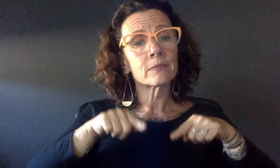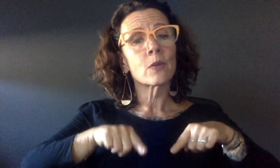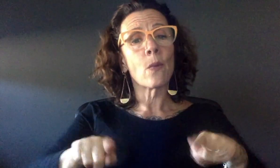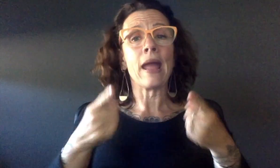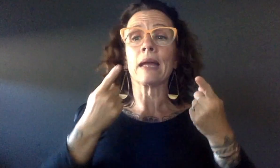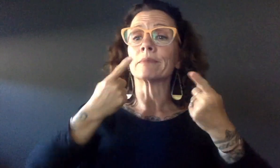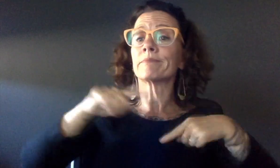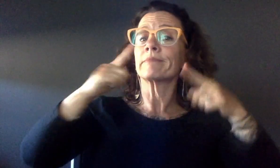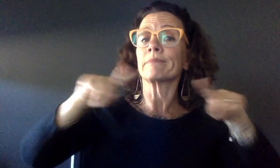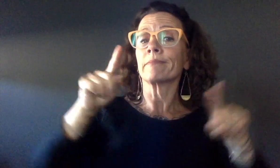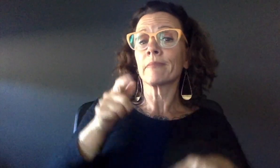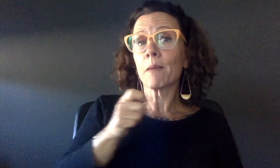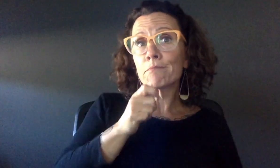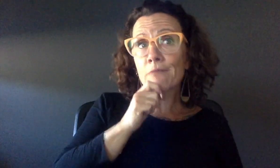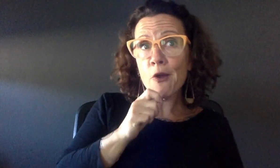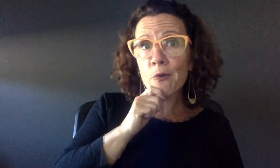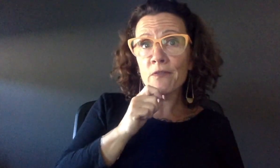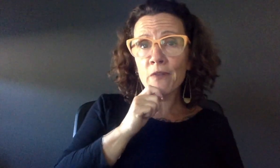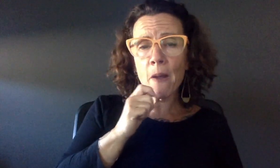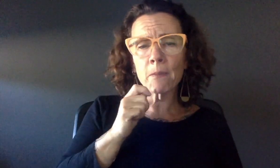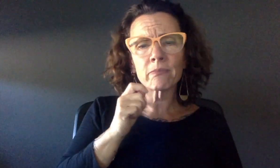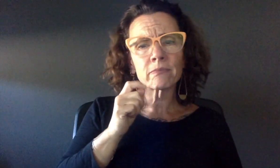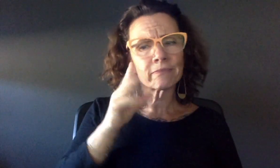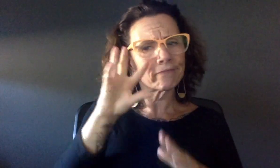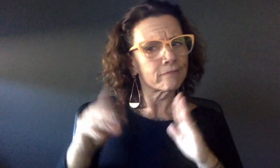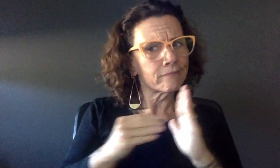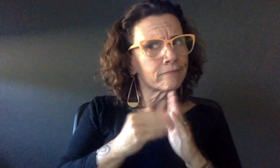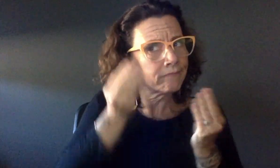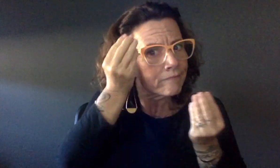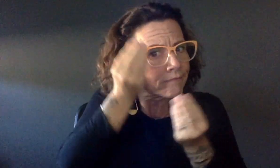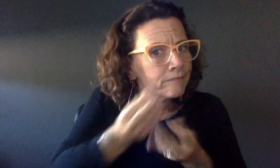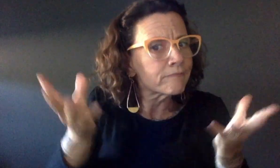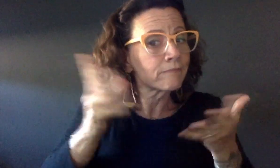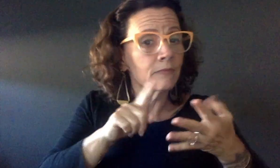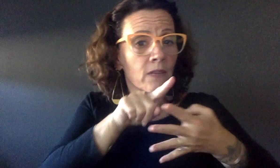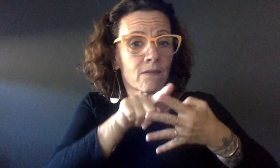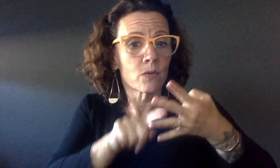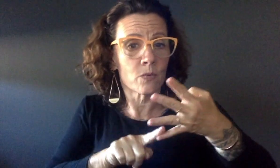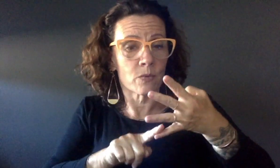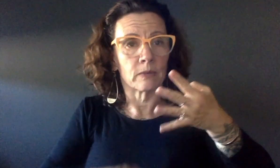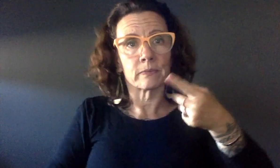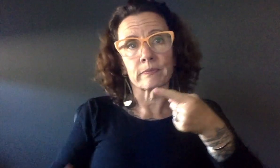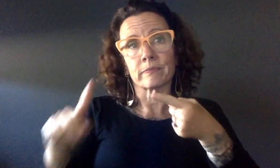Organize and announce from the mic: